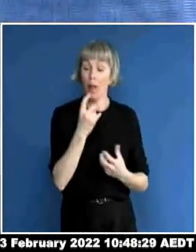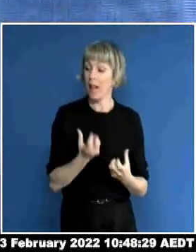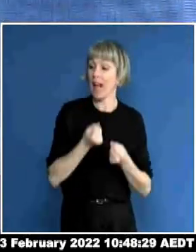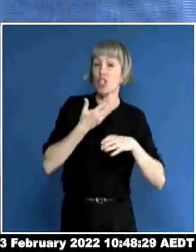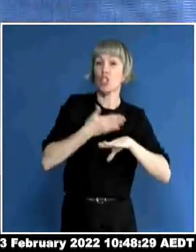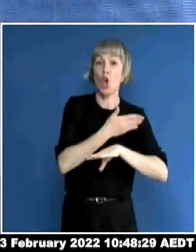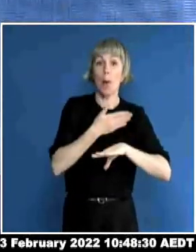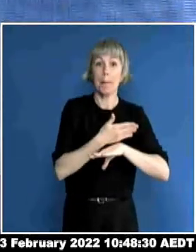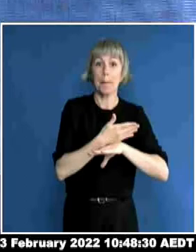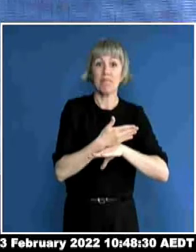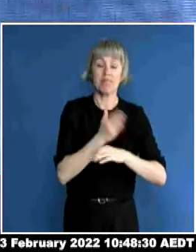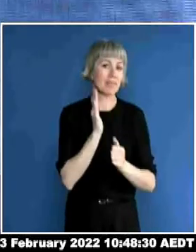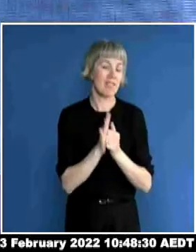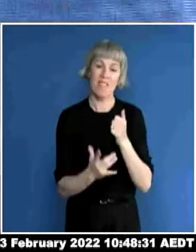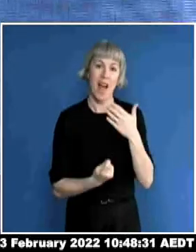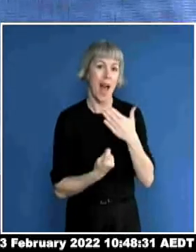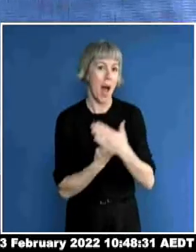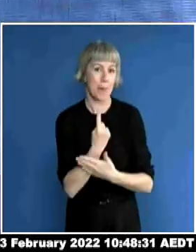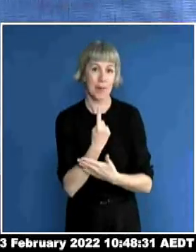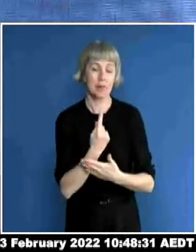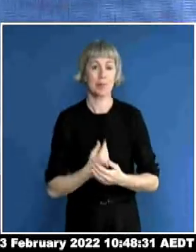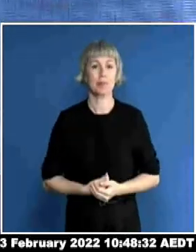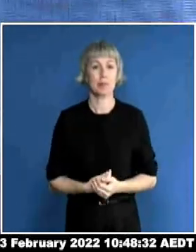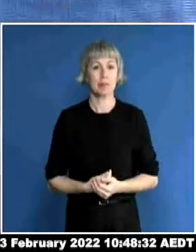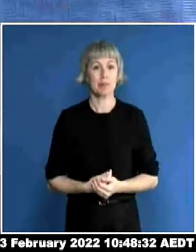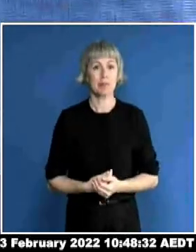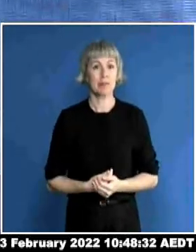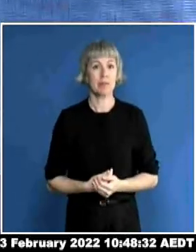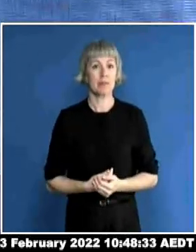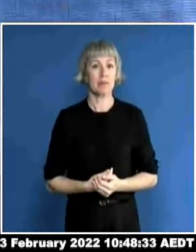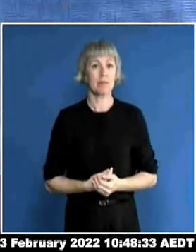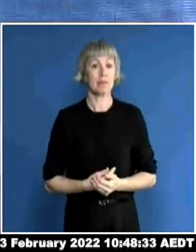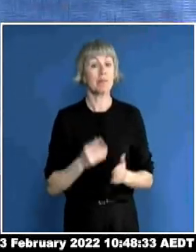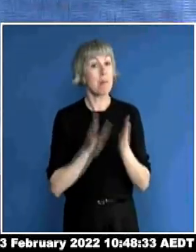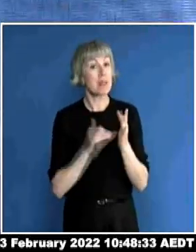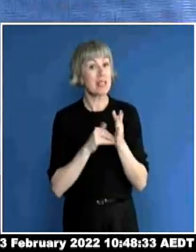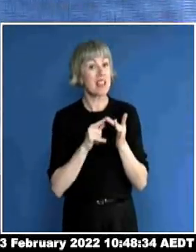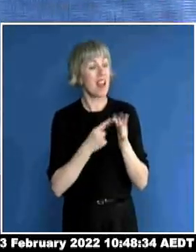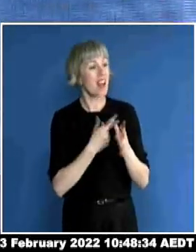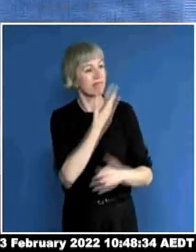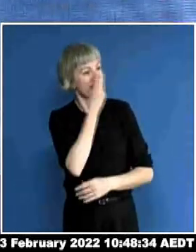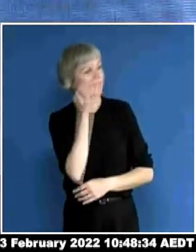Mzia decided to change DES providers and she registered with AimBig Employment.